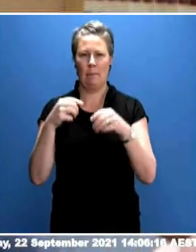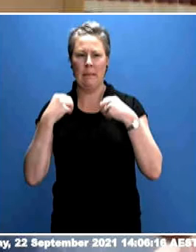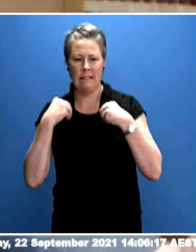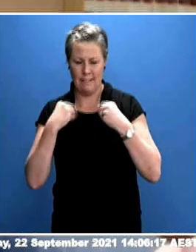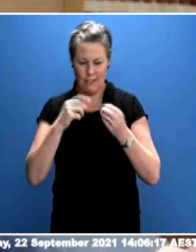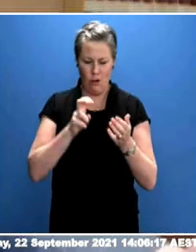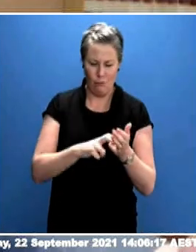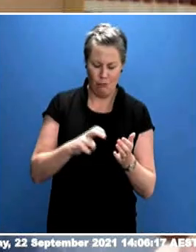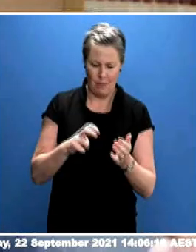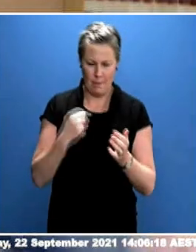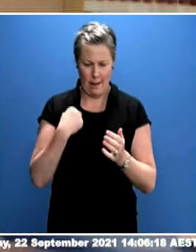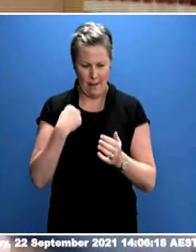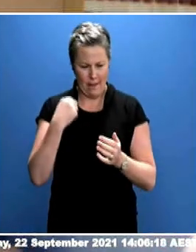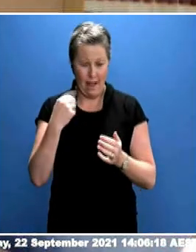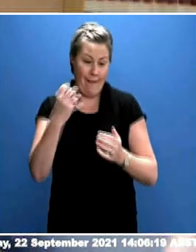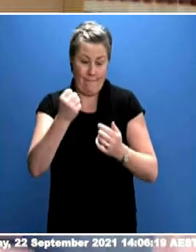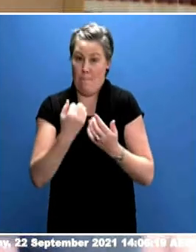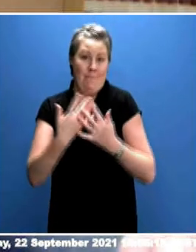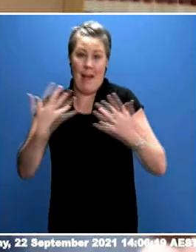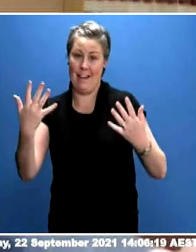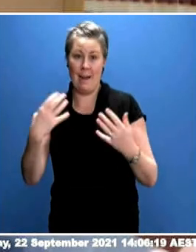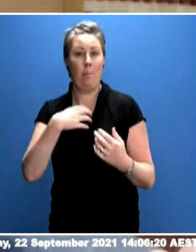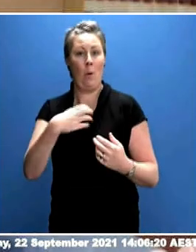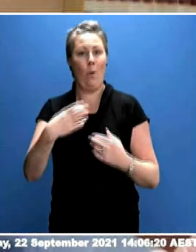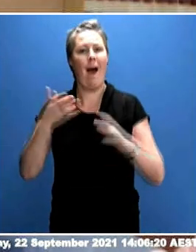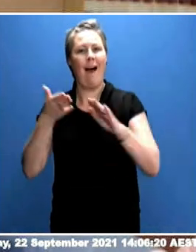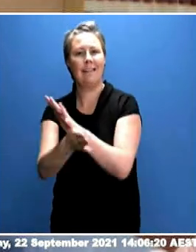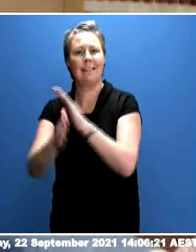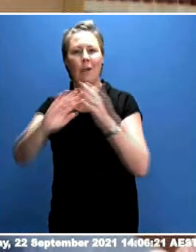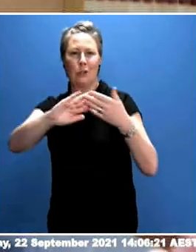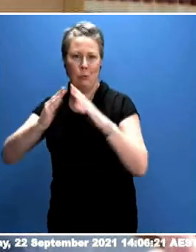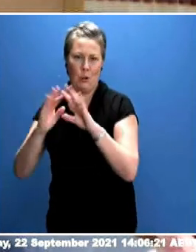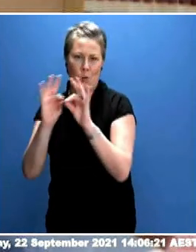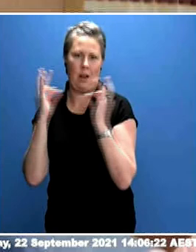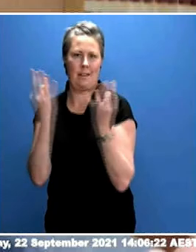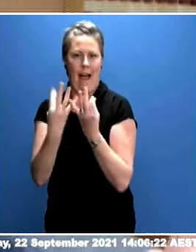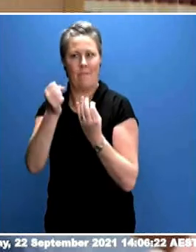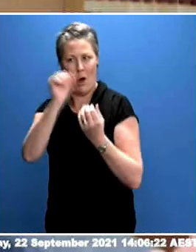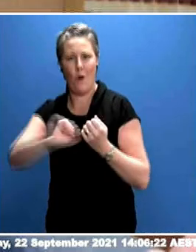There are many more managed by community service organisations, um, I can get